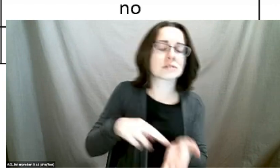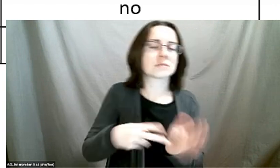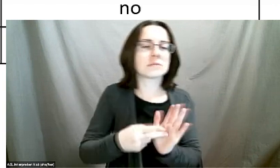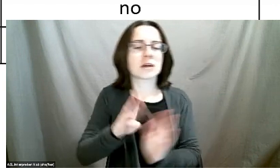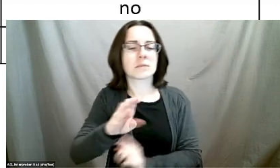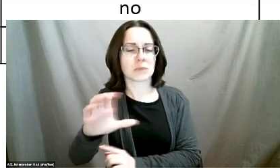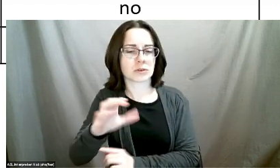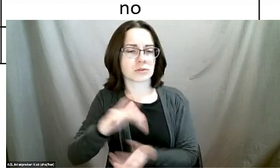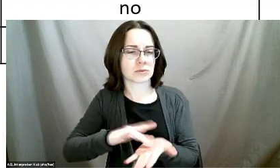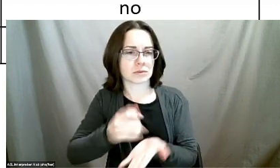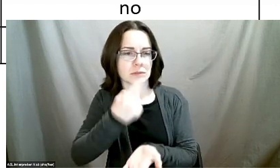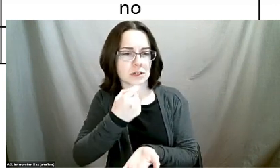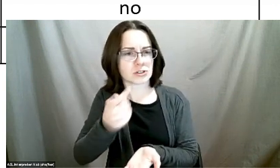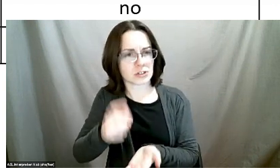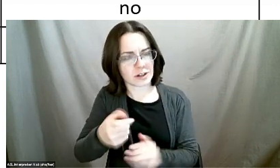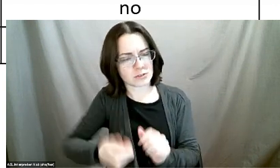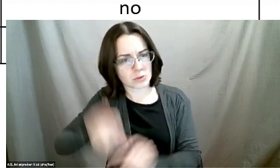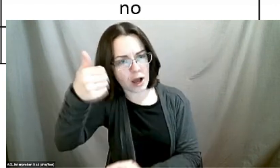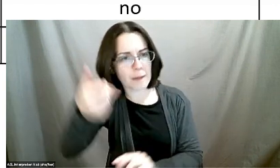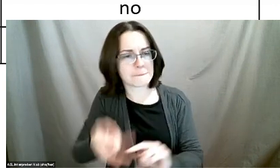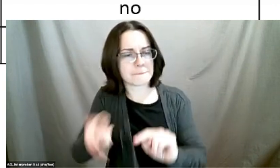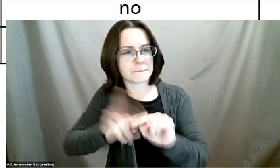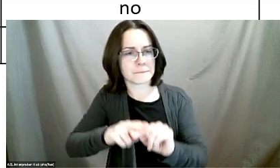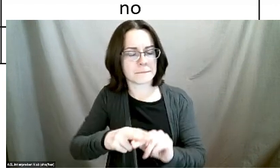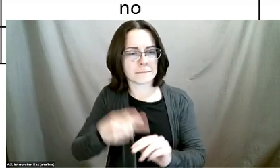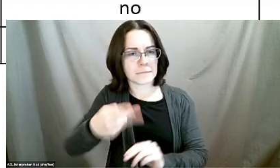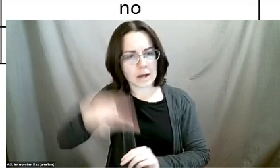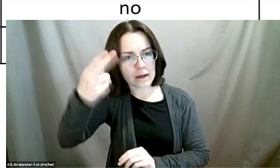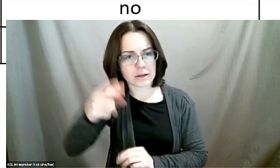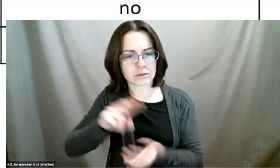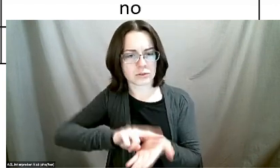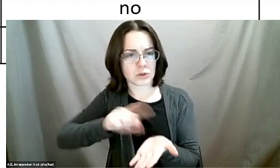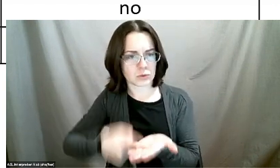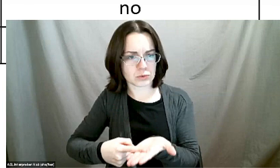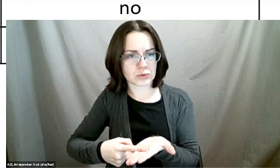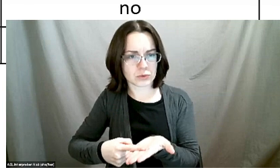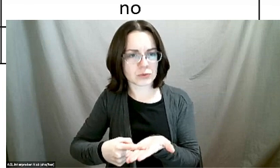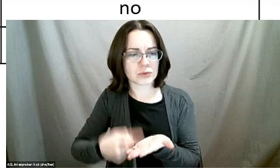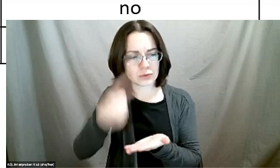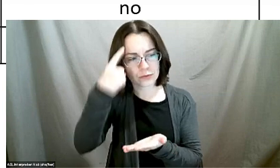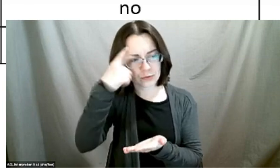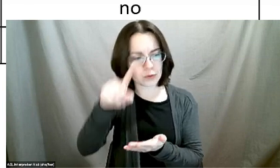contraceptive pills to be more effective.